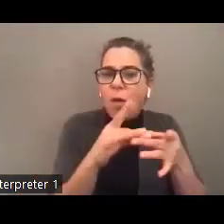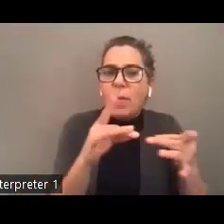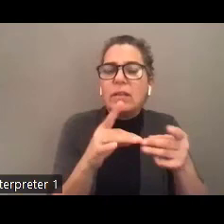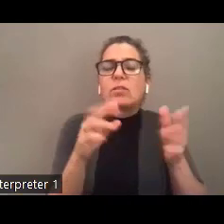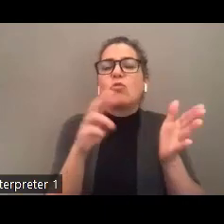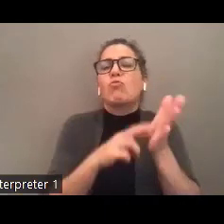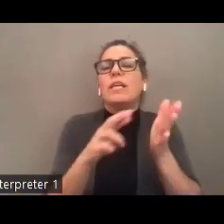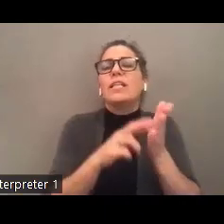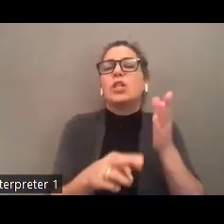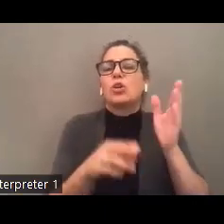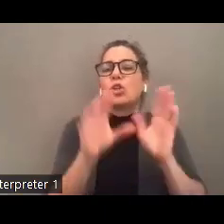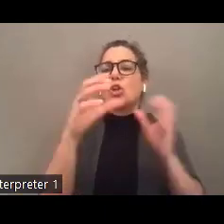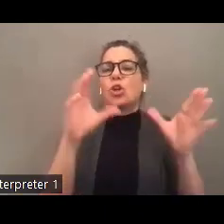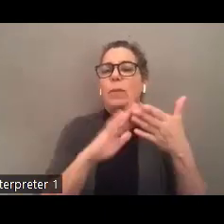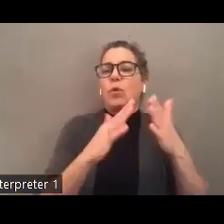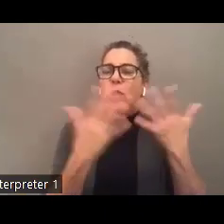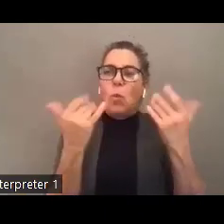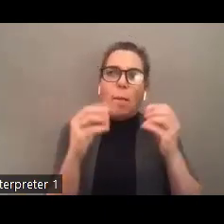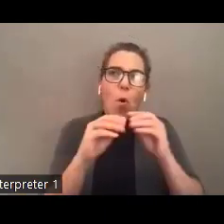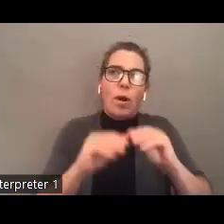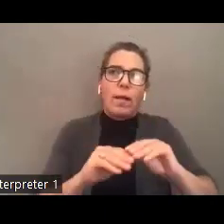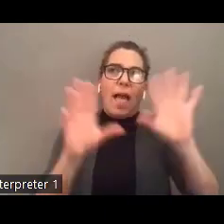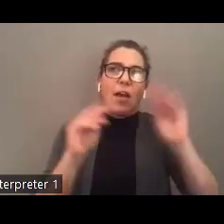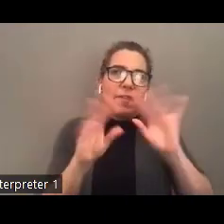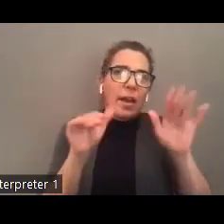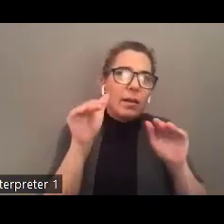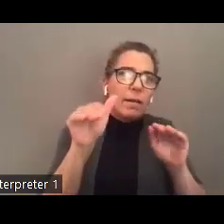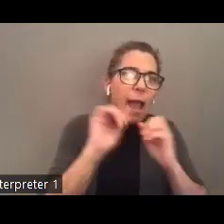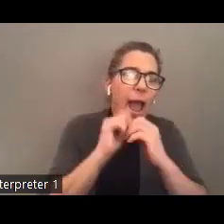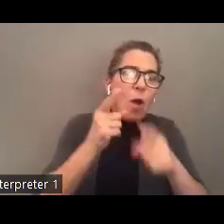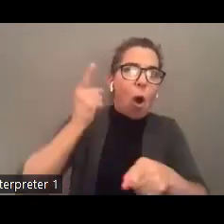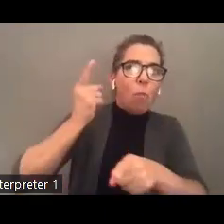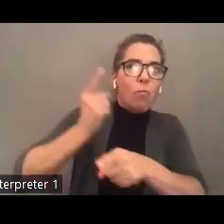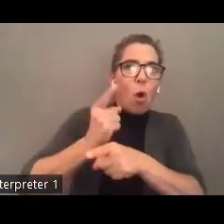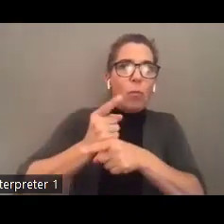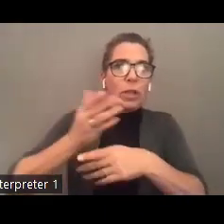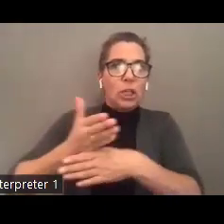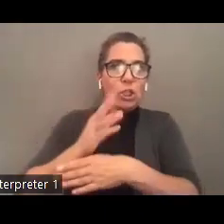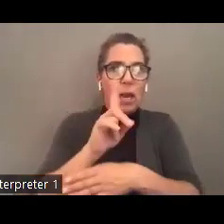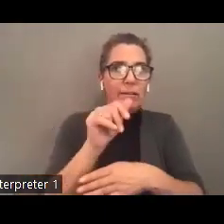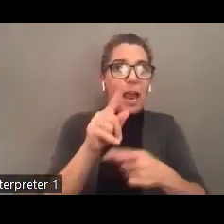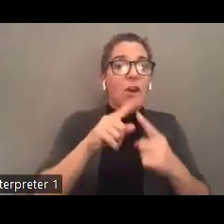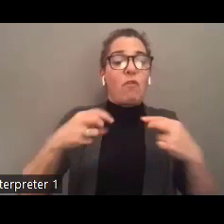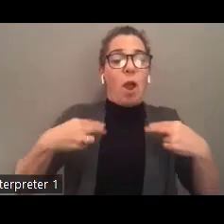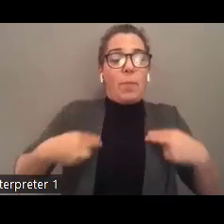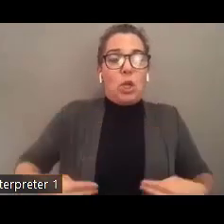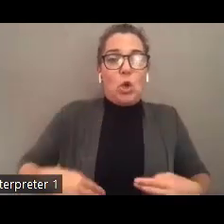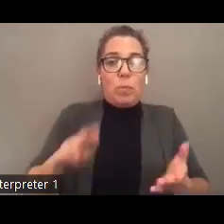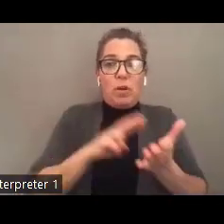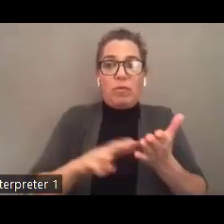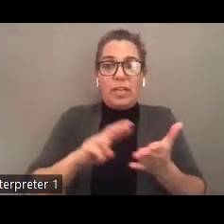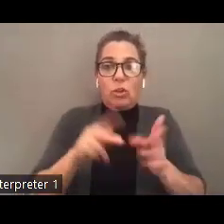for additional clarification from NIH on how to appropriately share data from human research participants under the DMS policy.